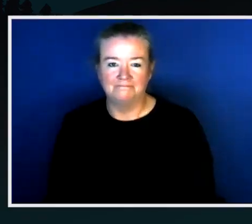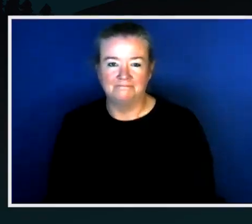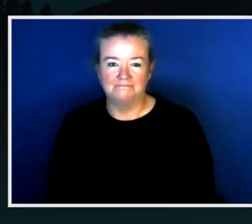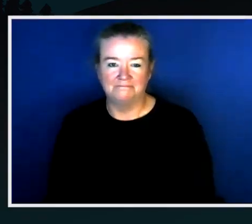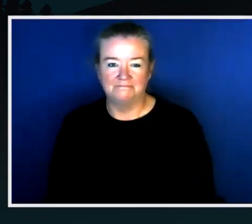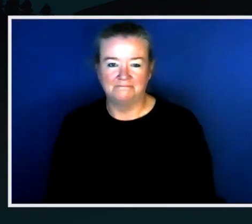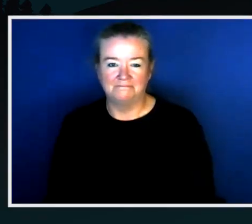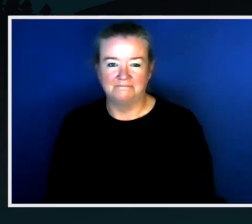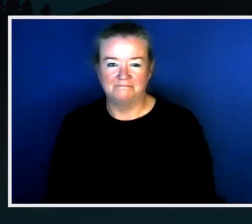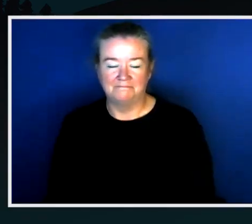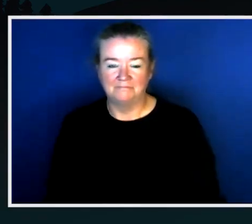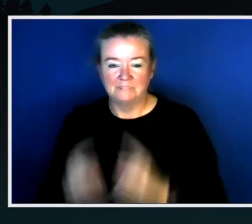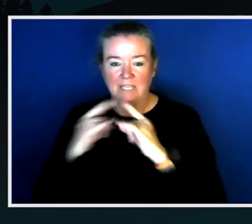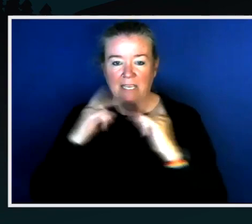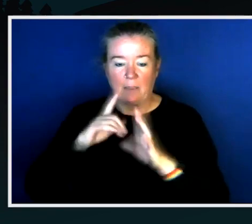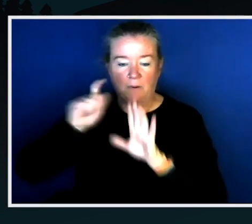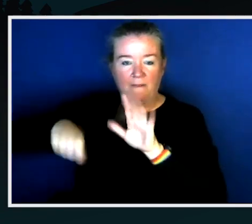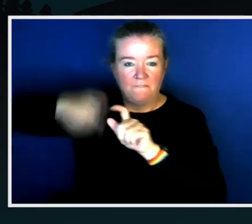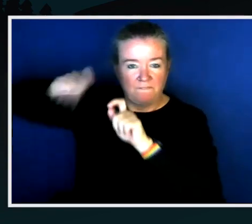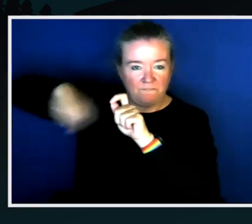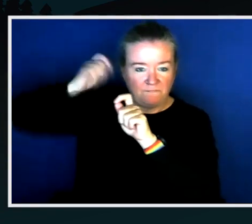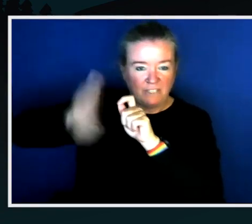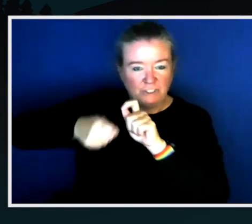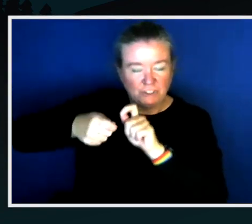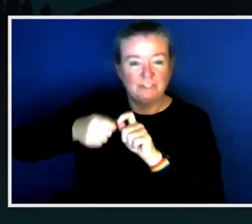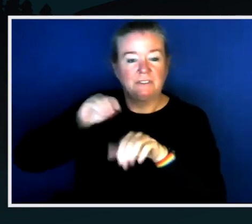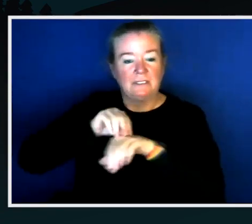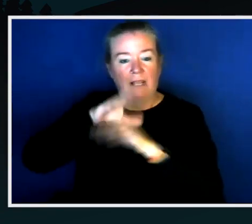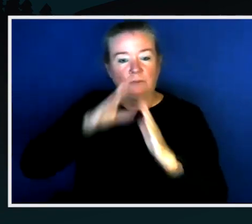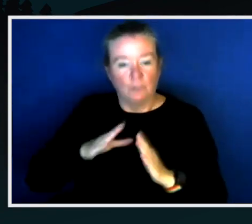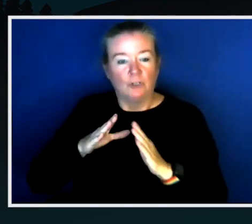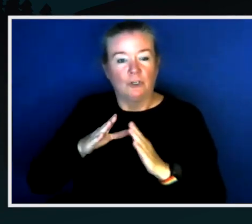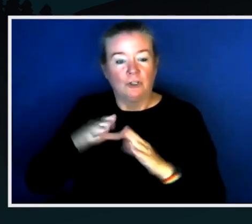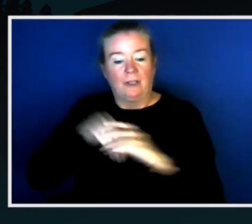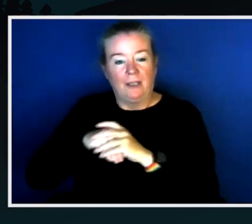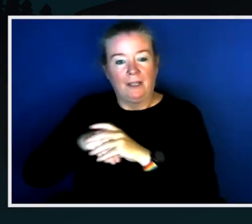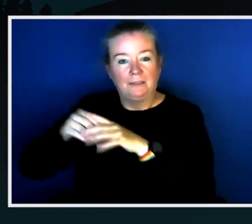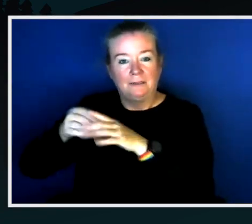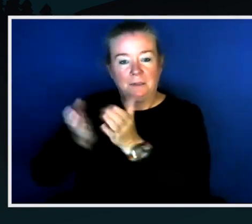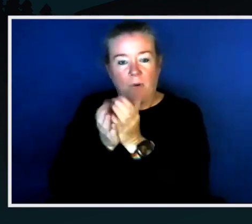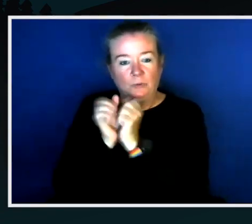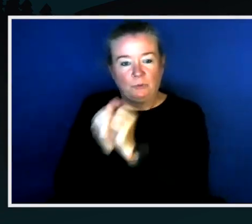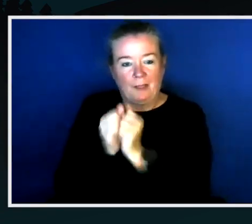Campers fish from the dock as a camp counselor and camper ride in a paddle boat together nearby.